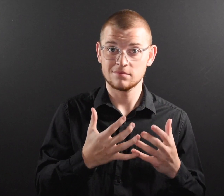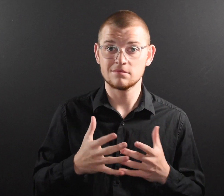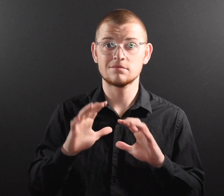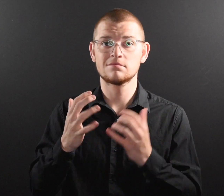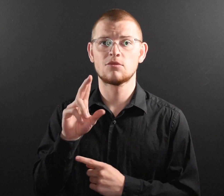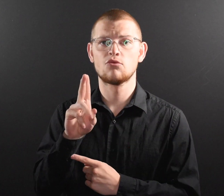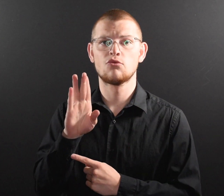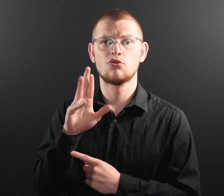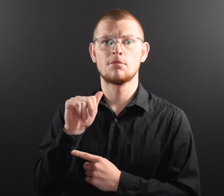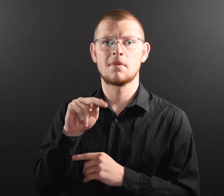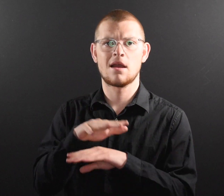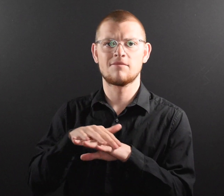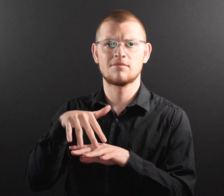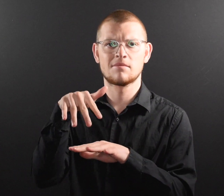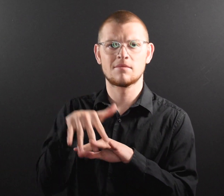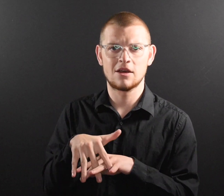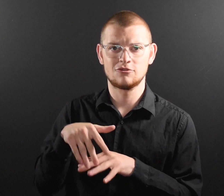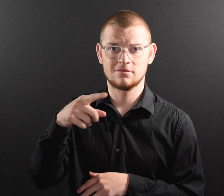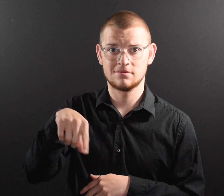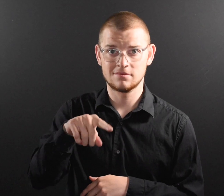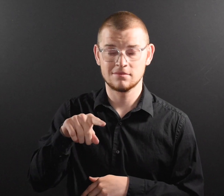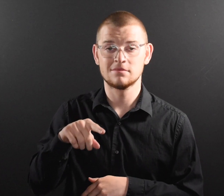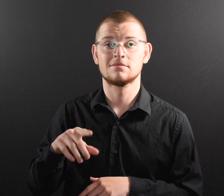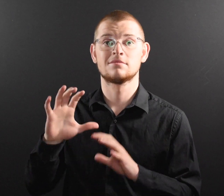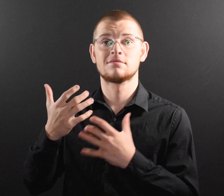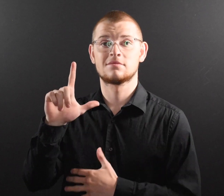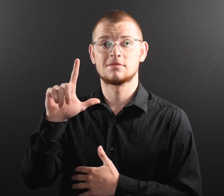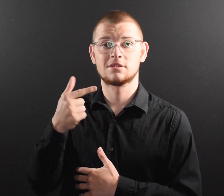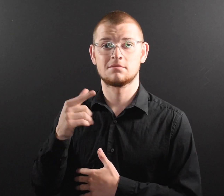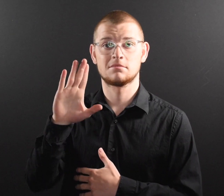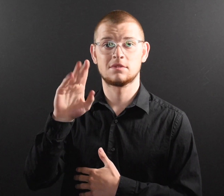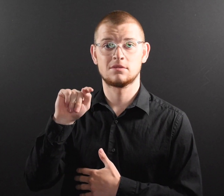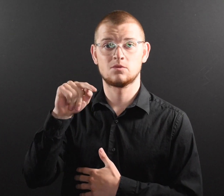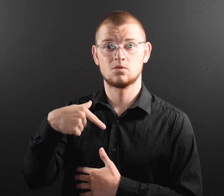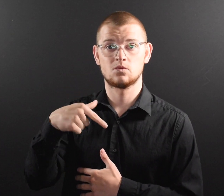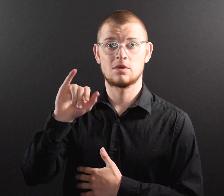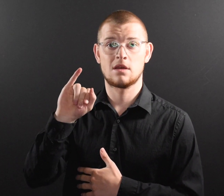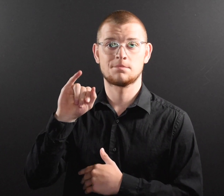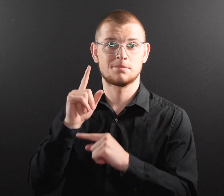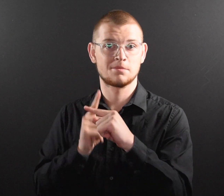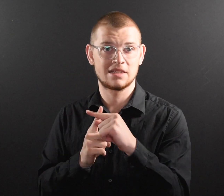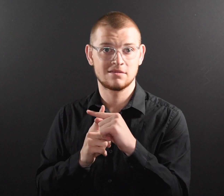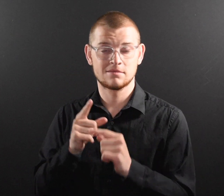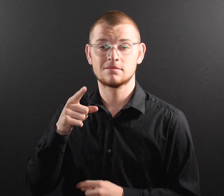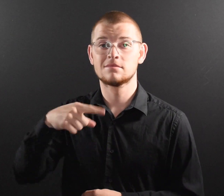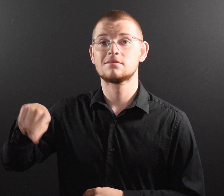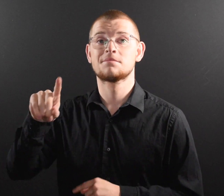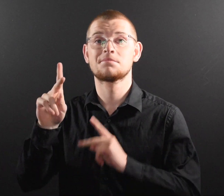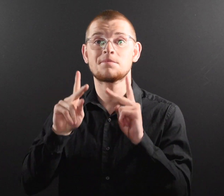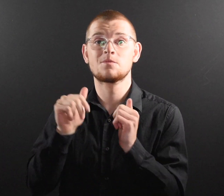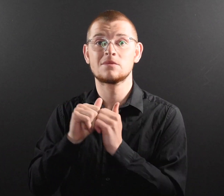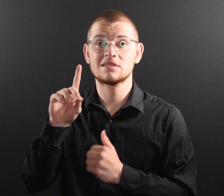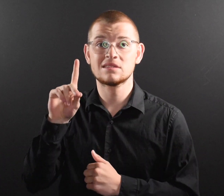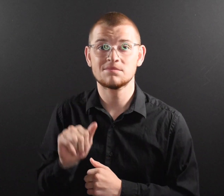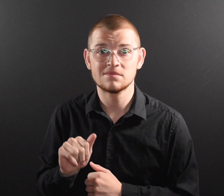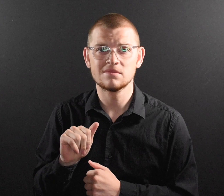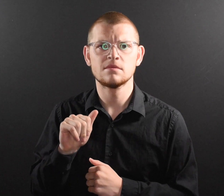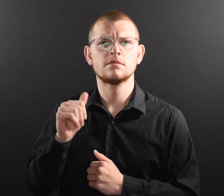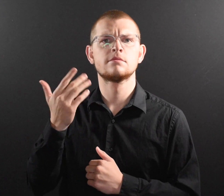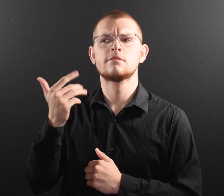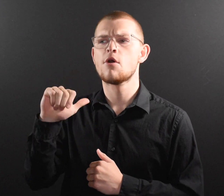urban Native Americans; LGBTQI+; people with disabilities and unique health needs;